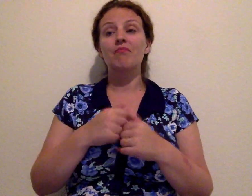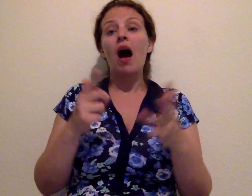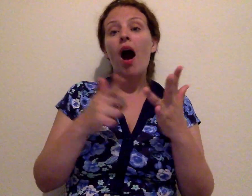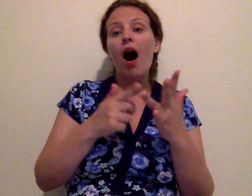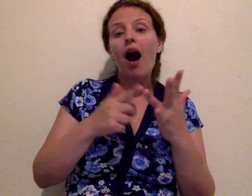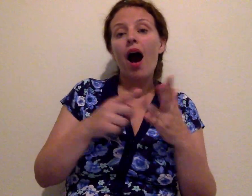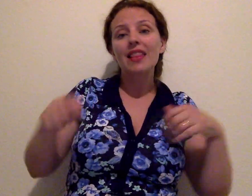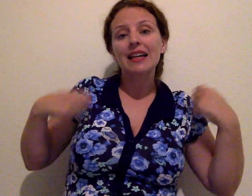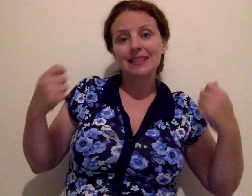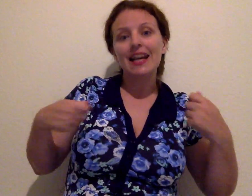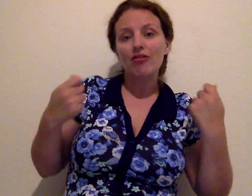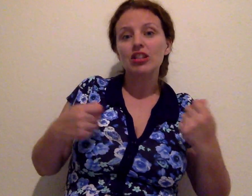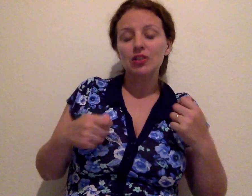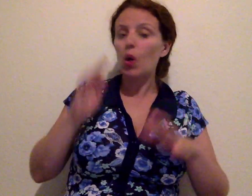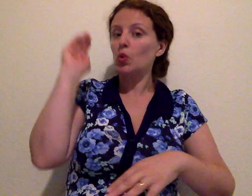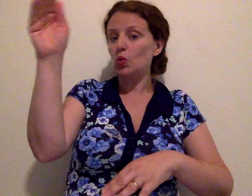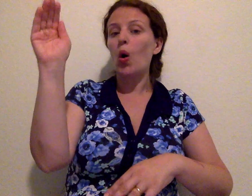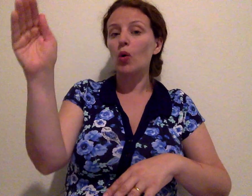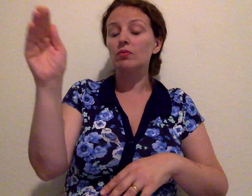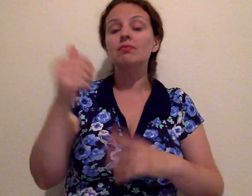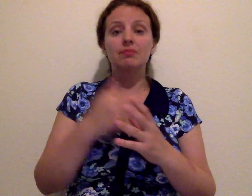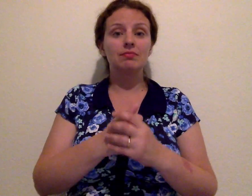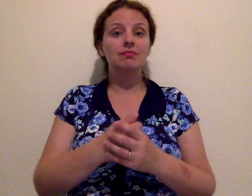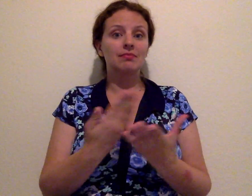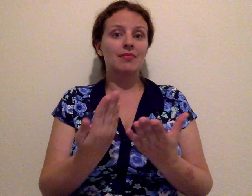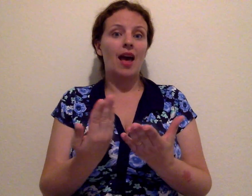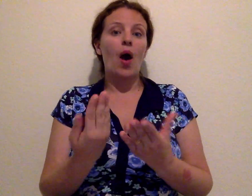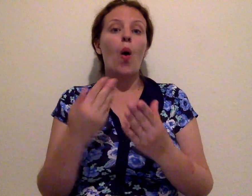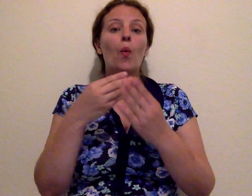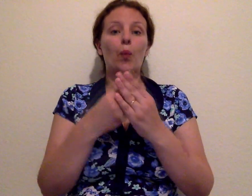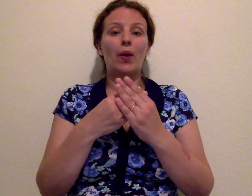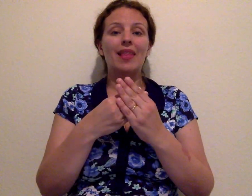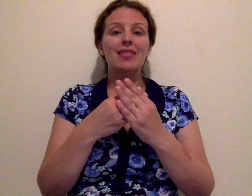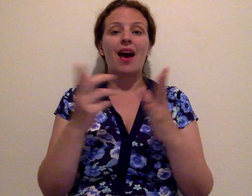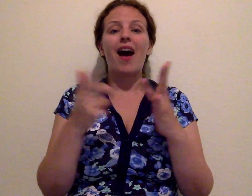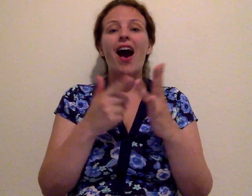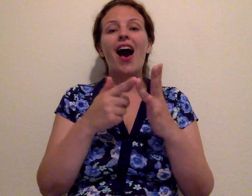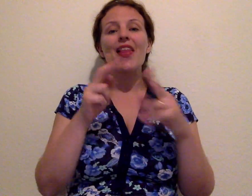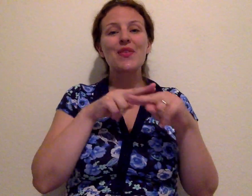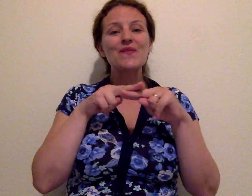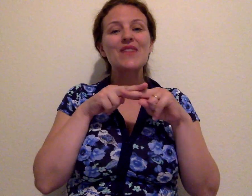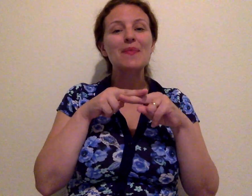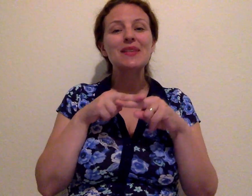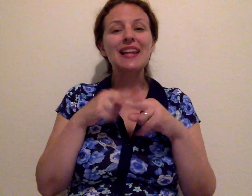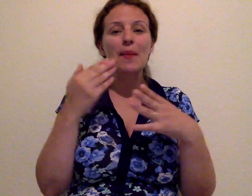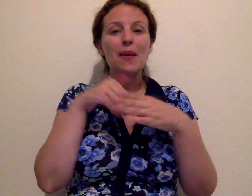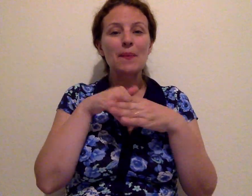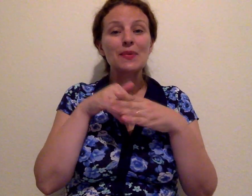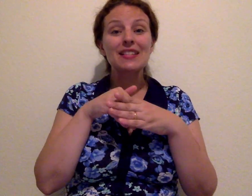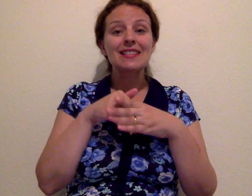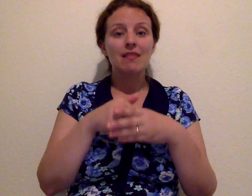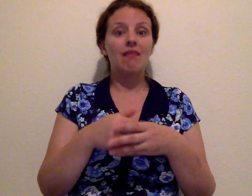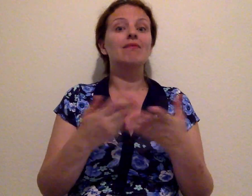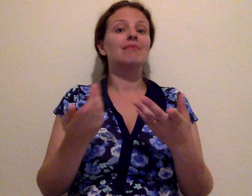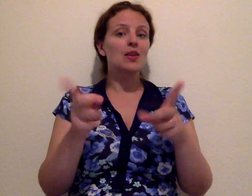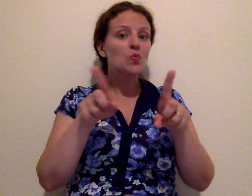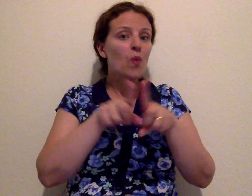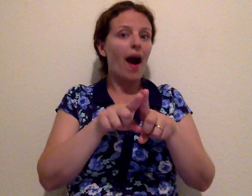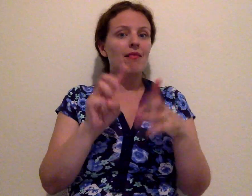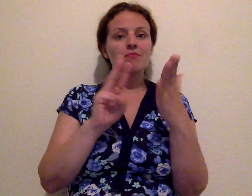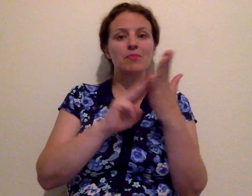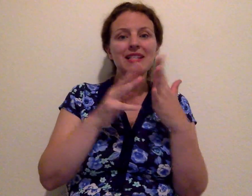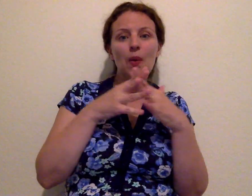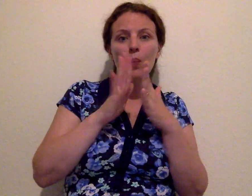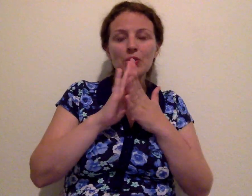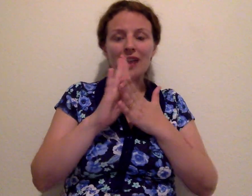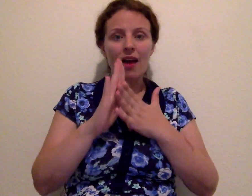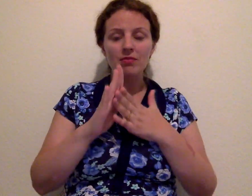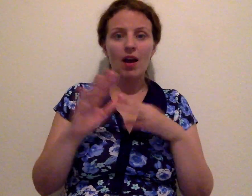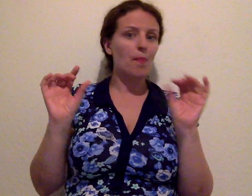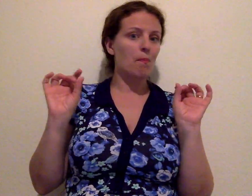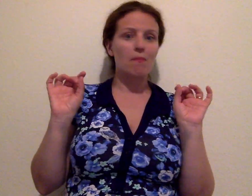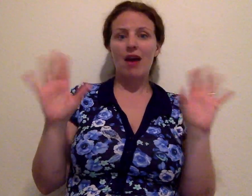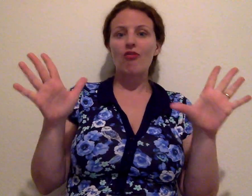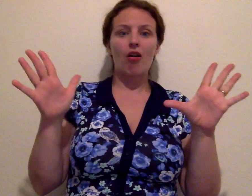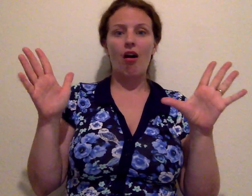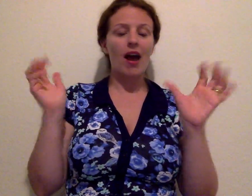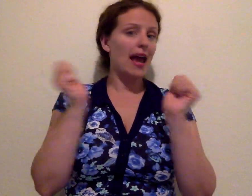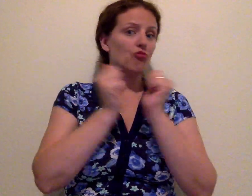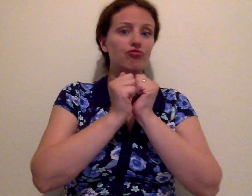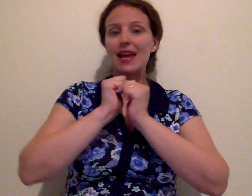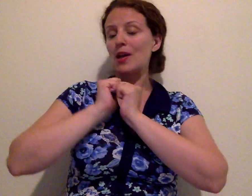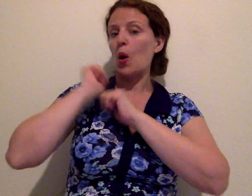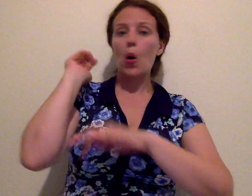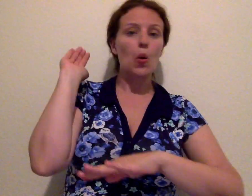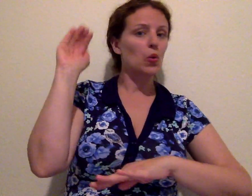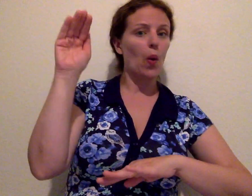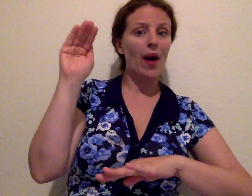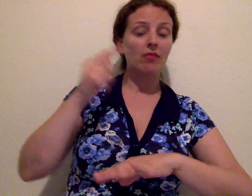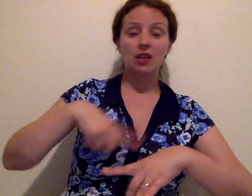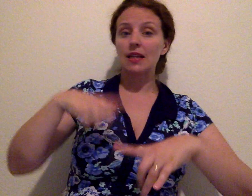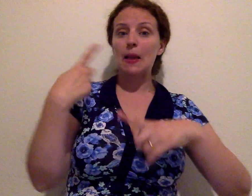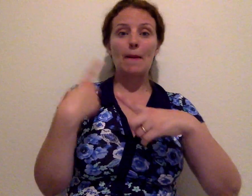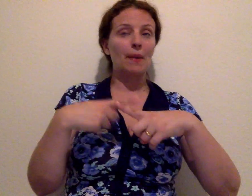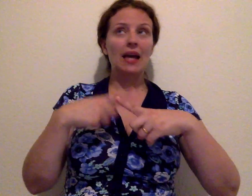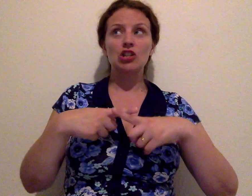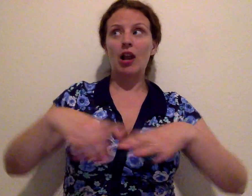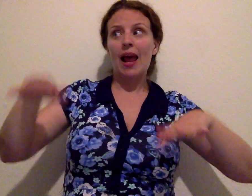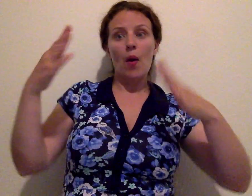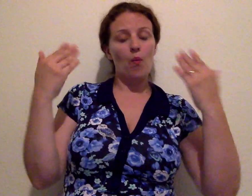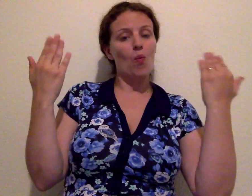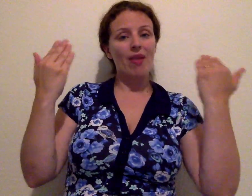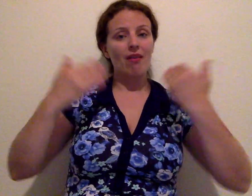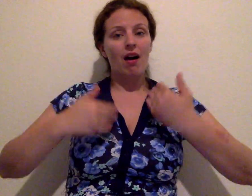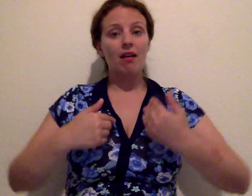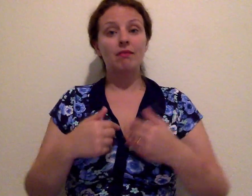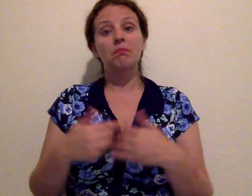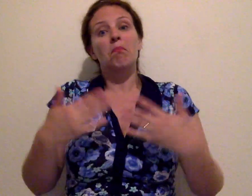The other carriage had gone ahead with other family members, including Mr Woodhouse! This was a miracle especially because of the weather.